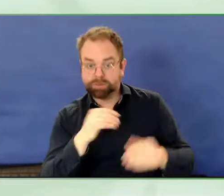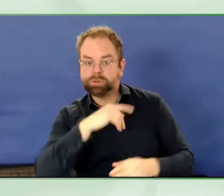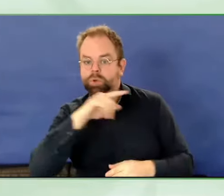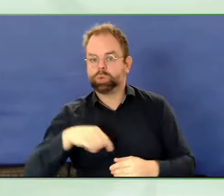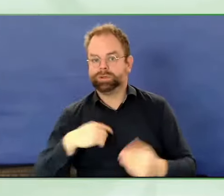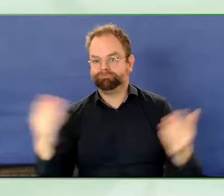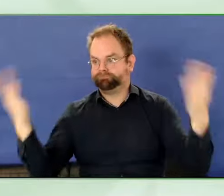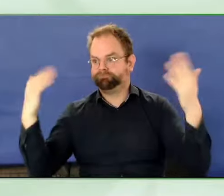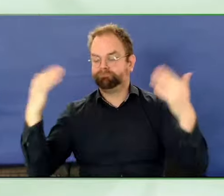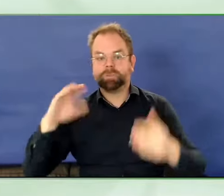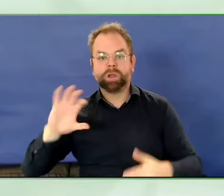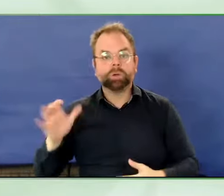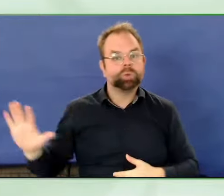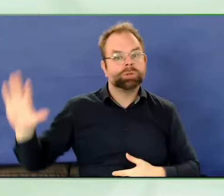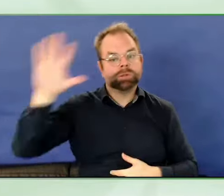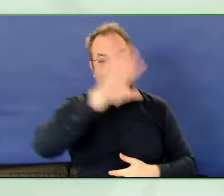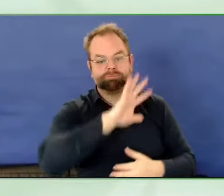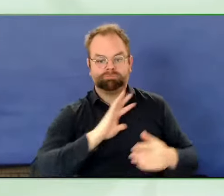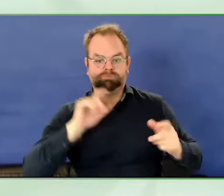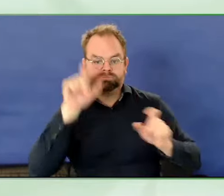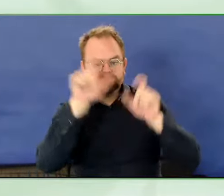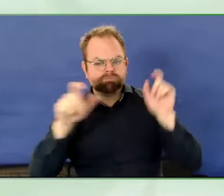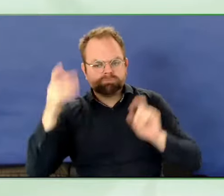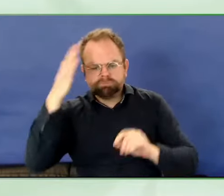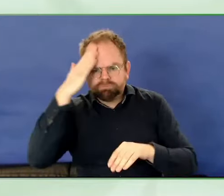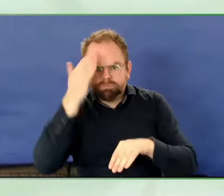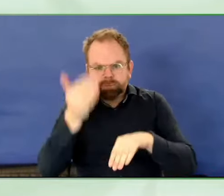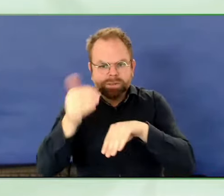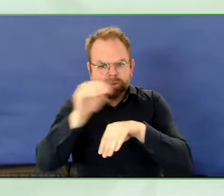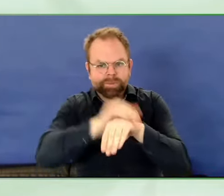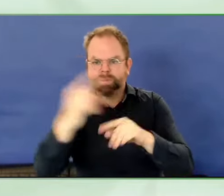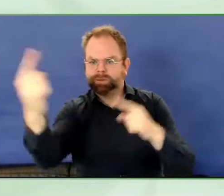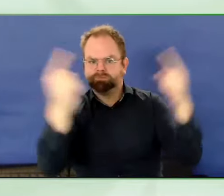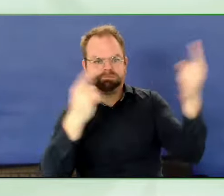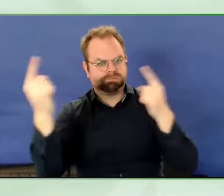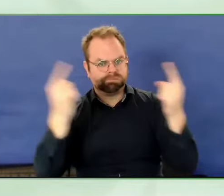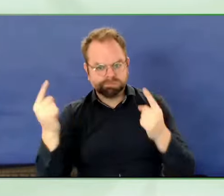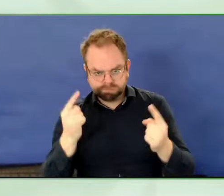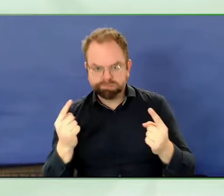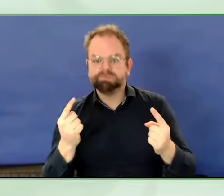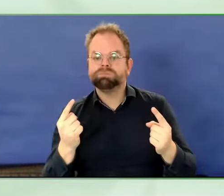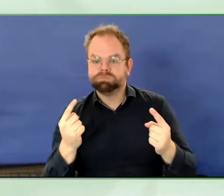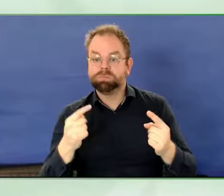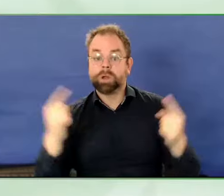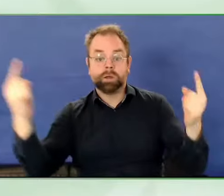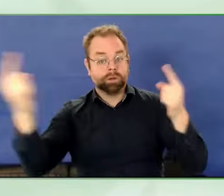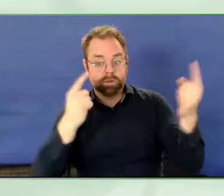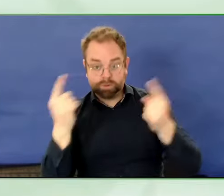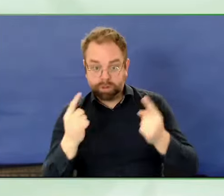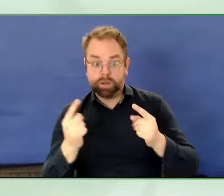is that we instilled the walk within our office. We built the most accessible office in the country.